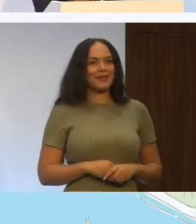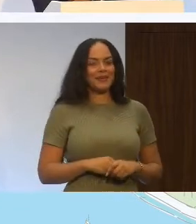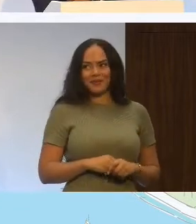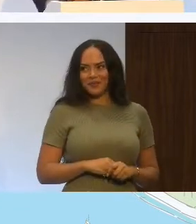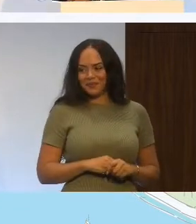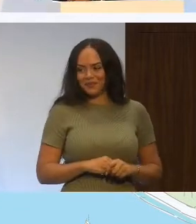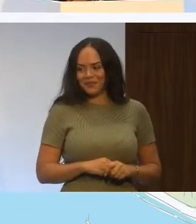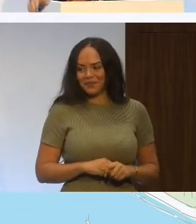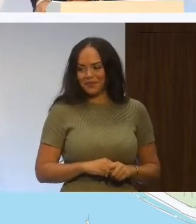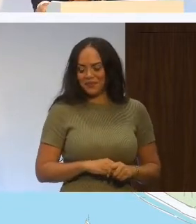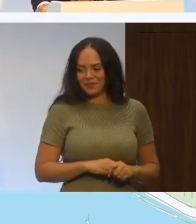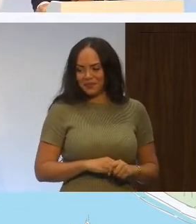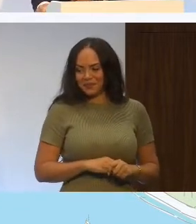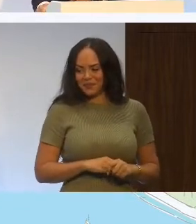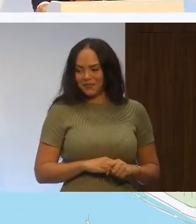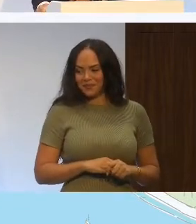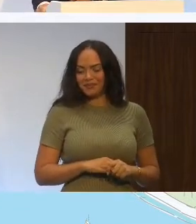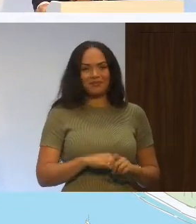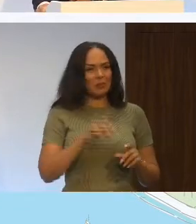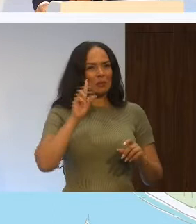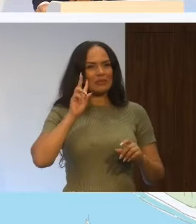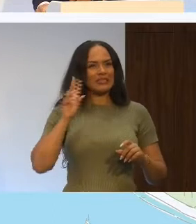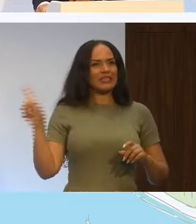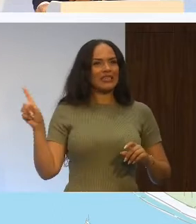and this is what's happening to the to the crystal. If you see that the last part of the video